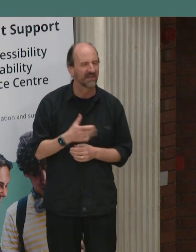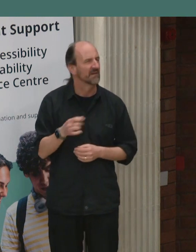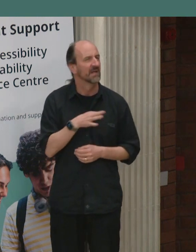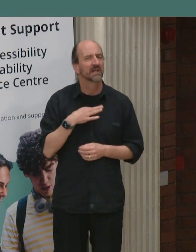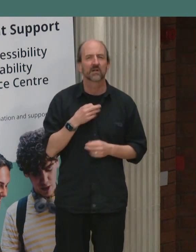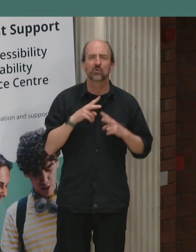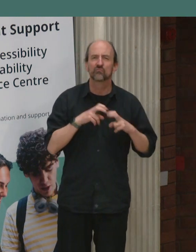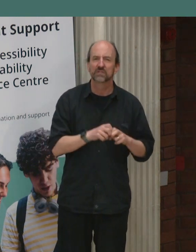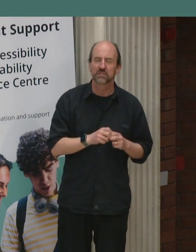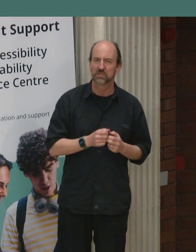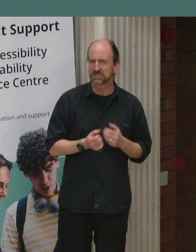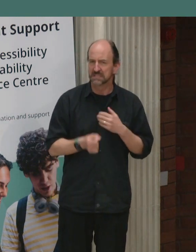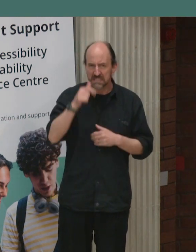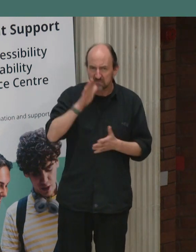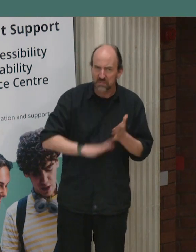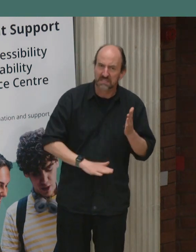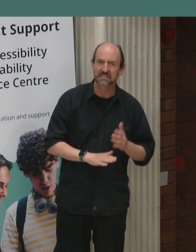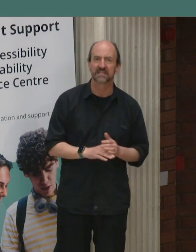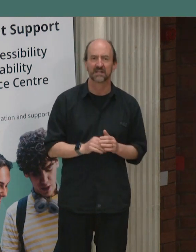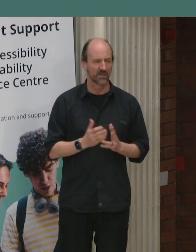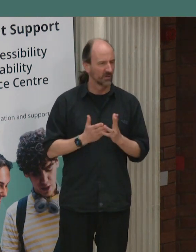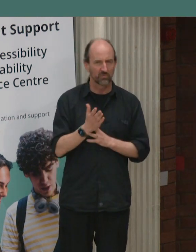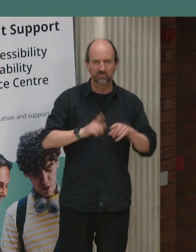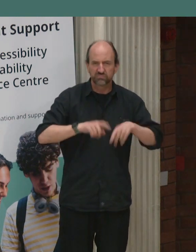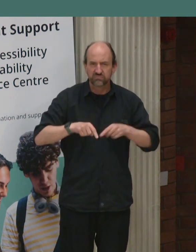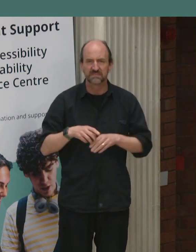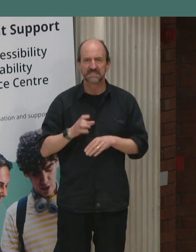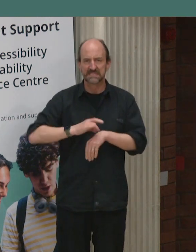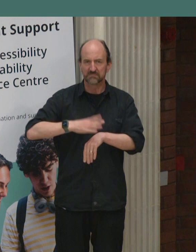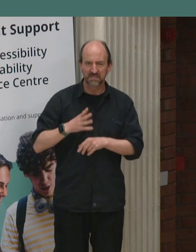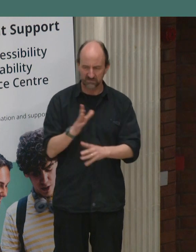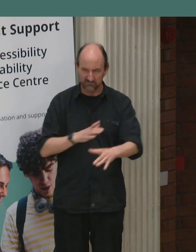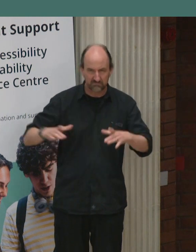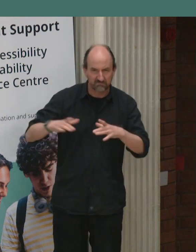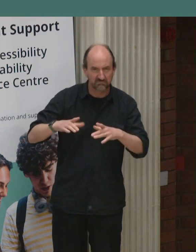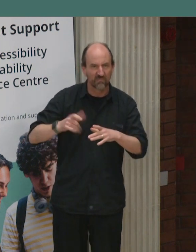founded and ran a trans disciplinary clinical and research team for 20 years relating to